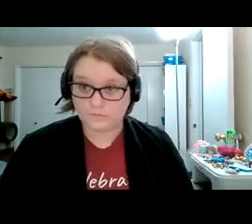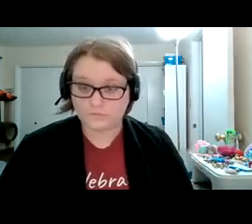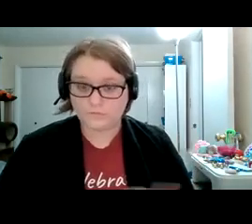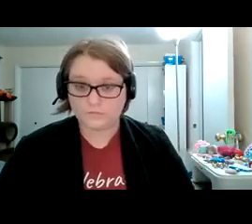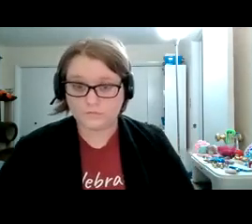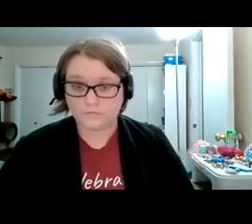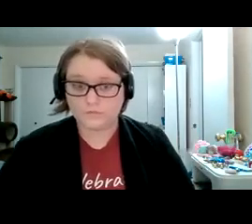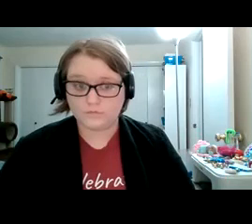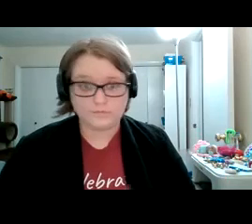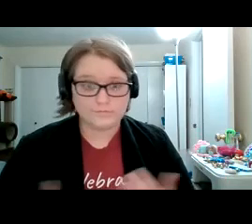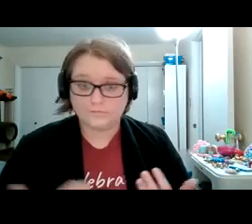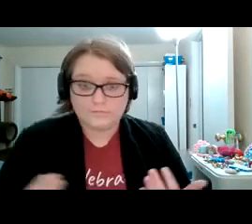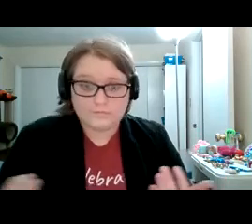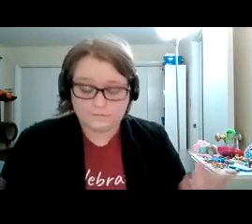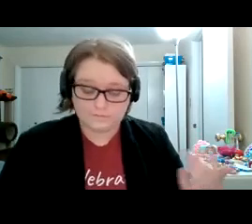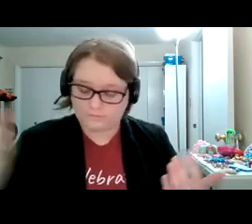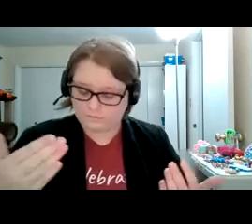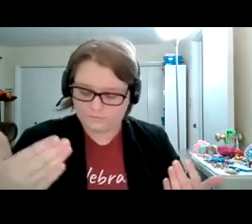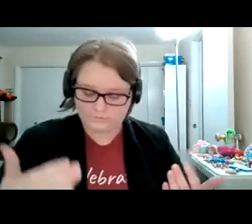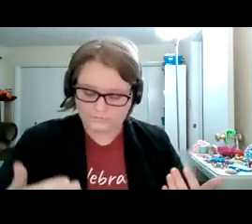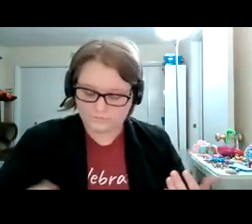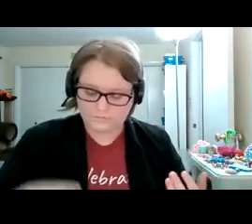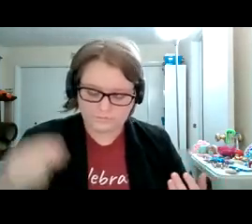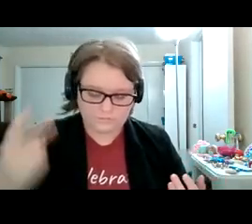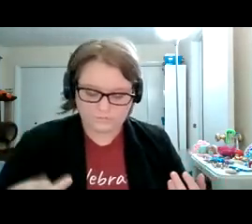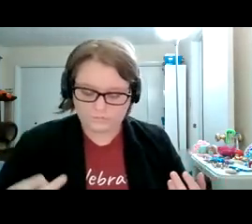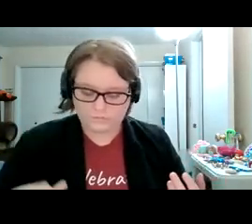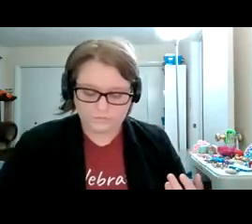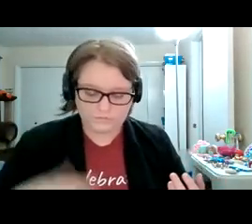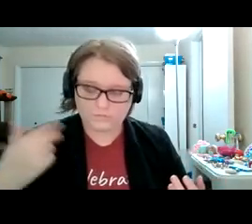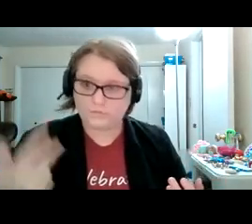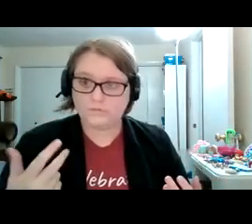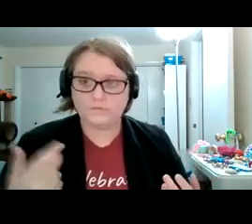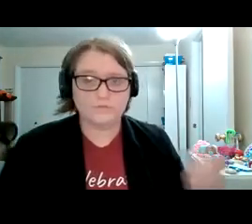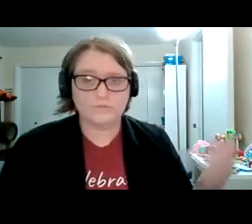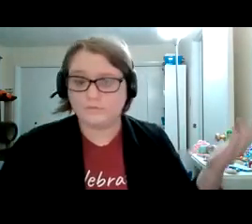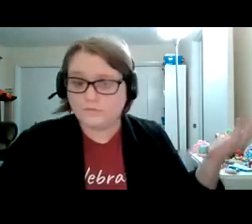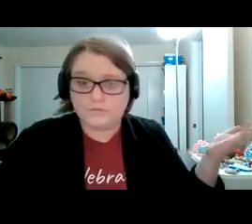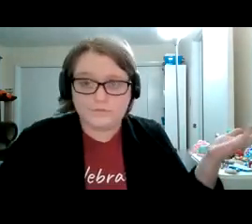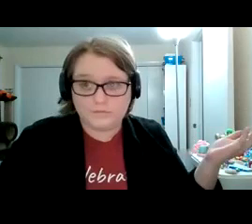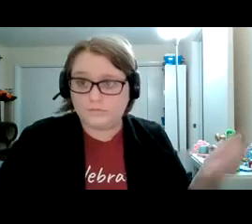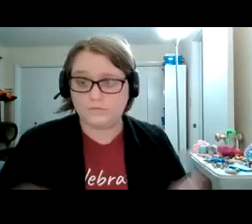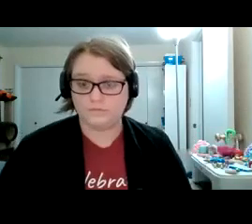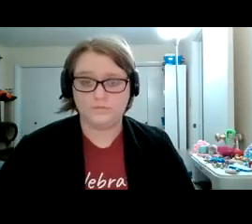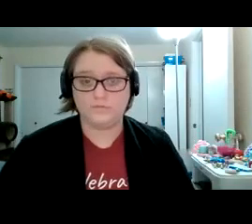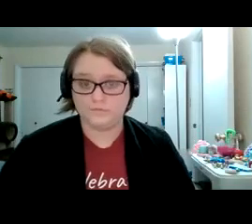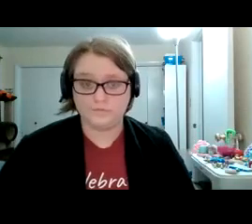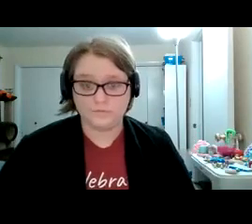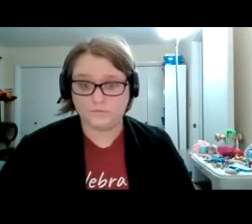Someone who has a variety of experiences, thoughts, and sometimes very different circumstances from